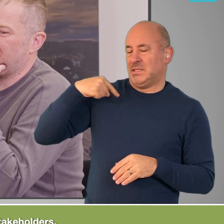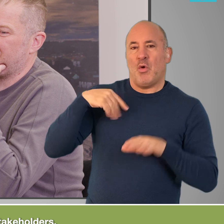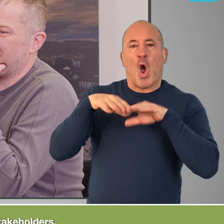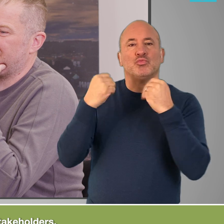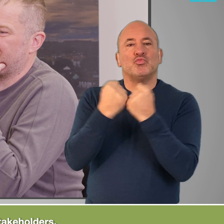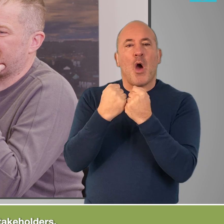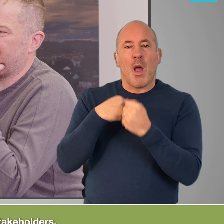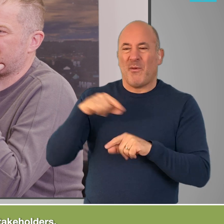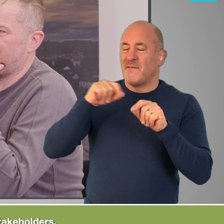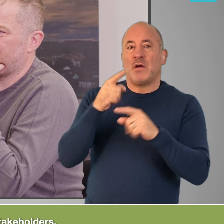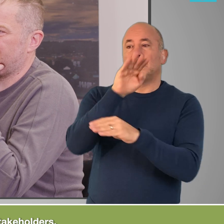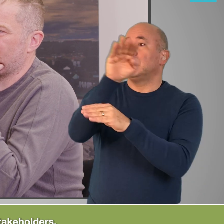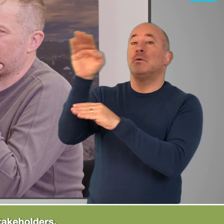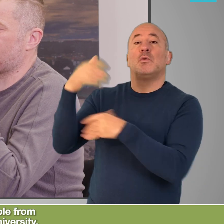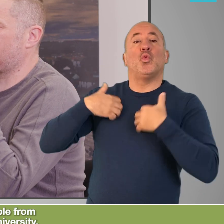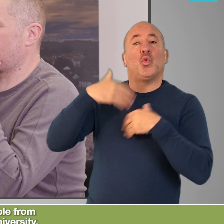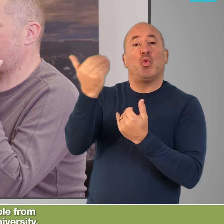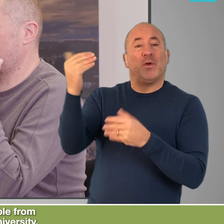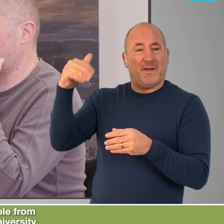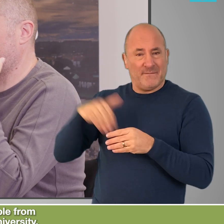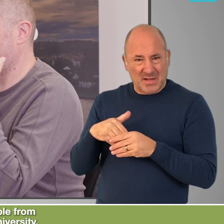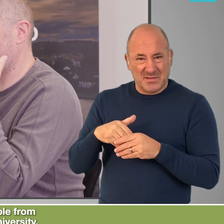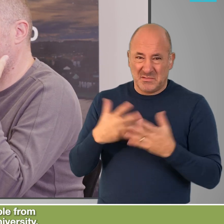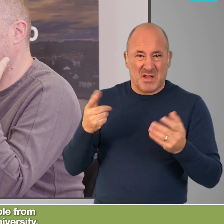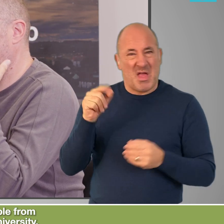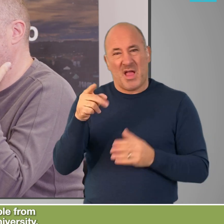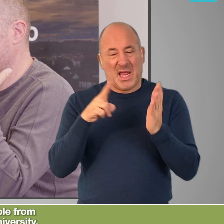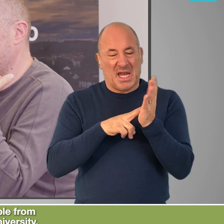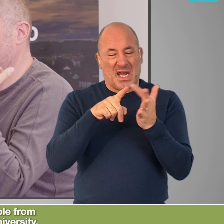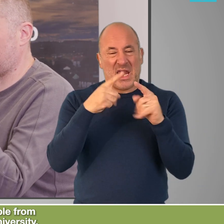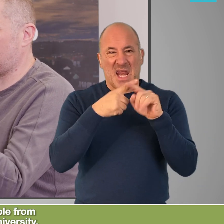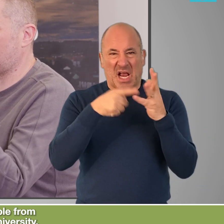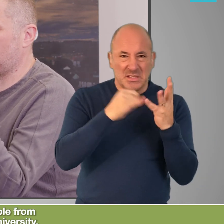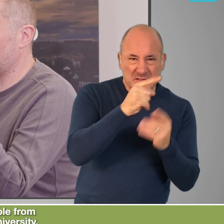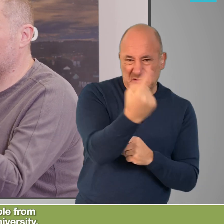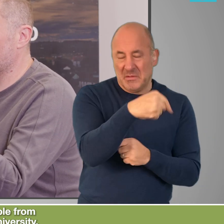we invited external stakeholders. So this was people from say Nexus, the university,